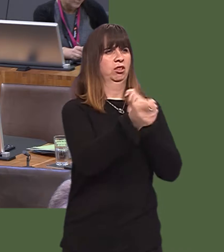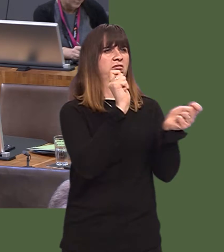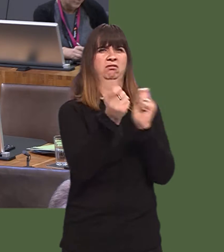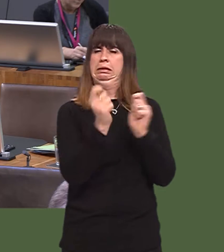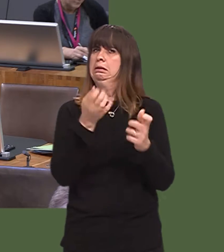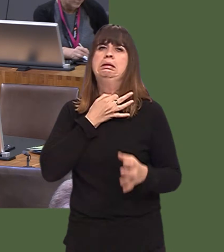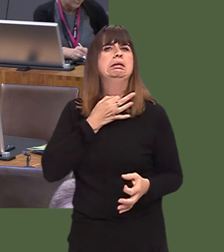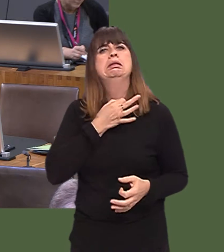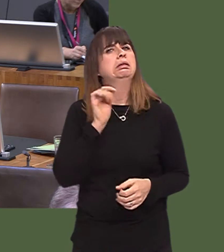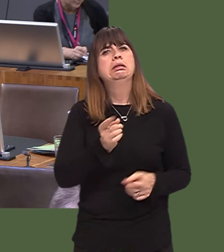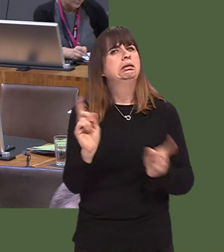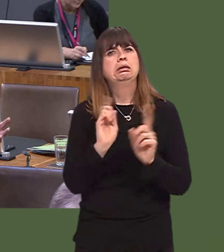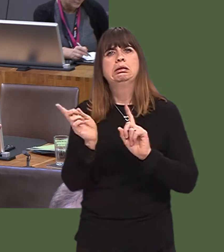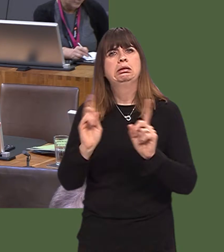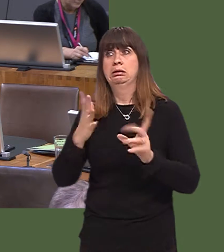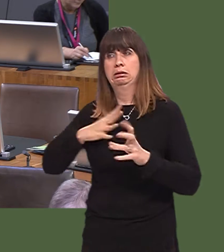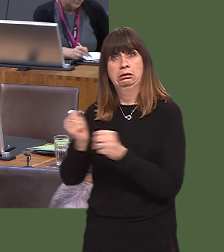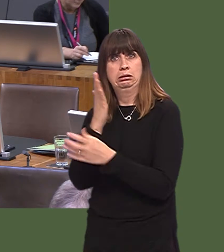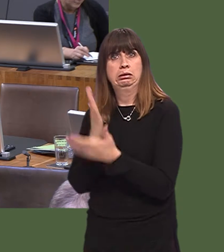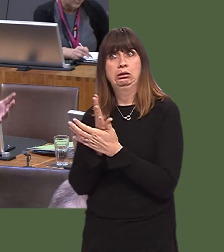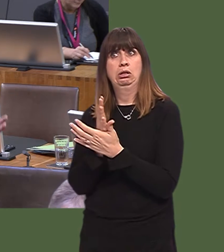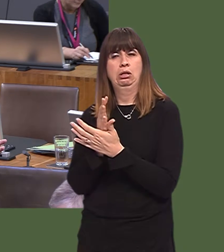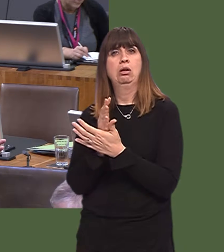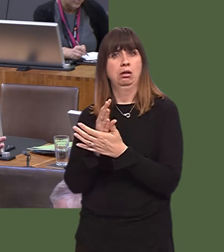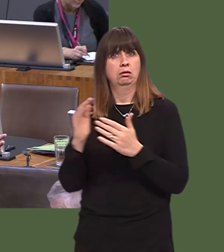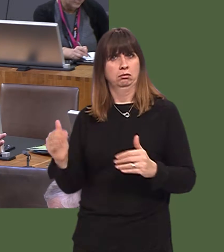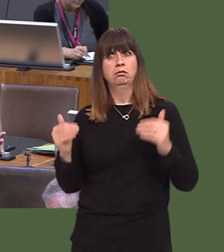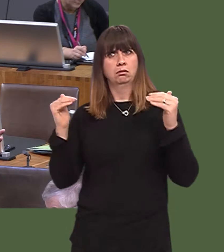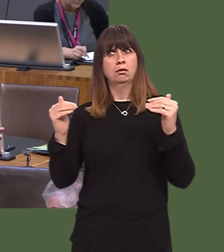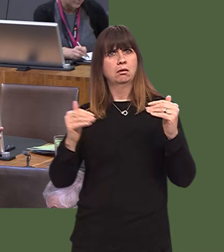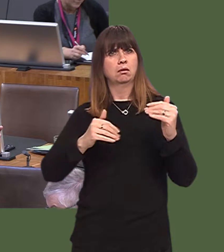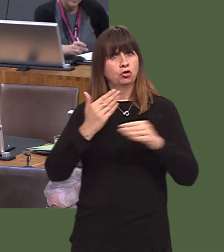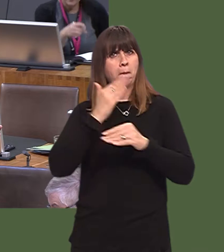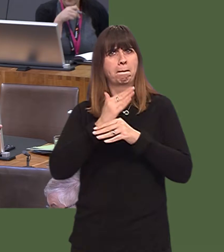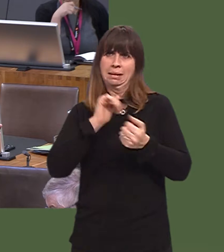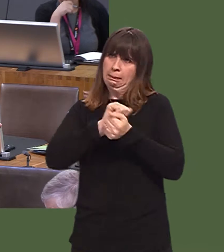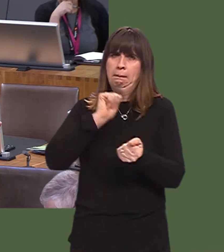productivity levels, for example, to at least the level of Germany, to make sure that our